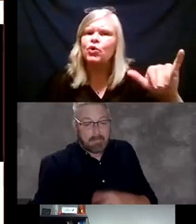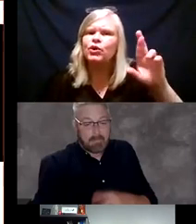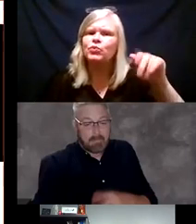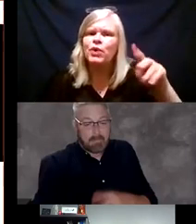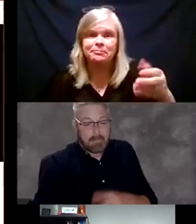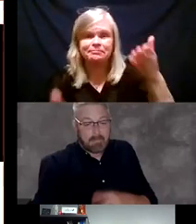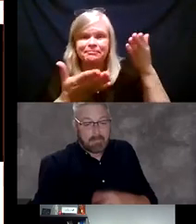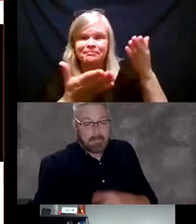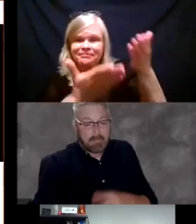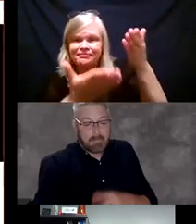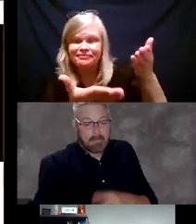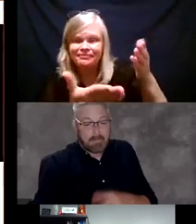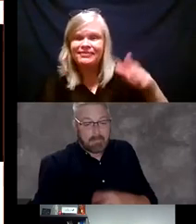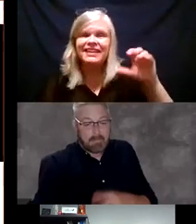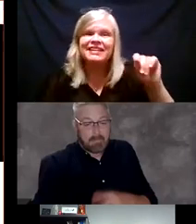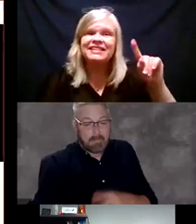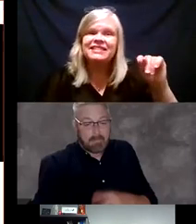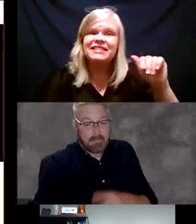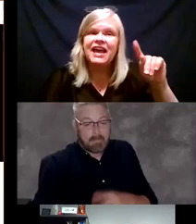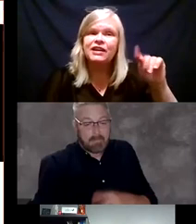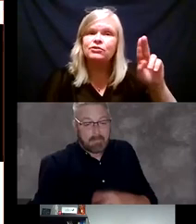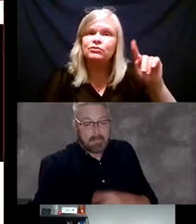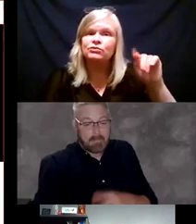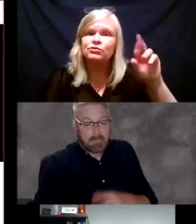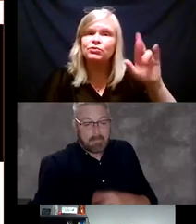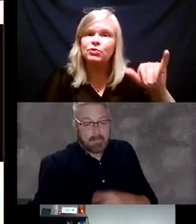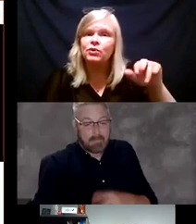SO STATUTORY RAPE IS A LITTLE COMPLICATE THE BECAUSE IT COULD